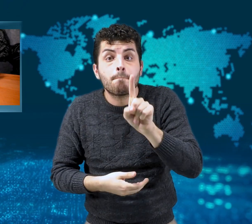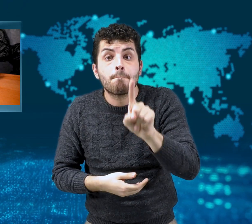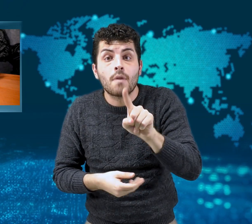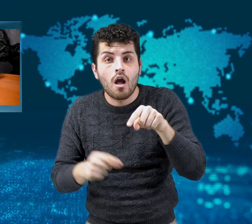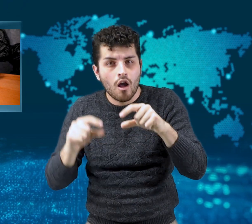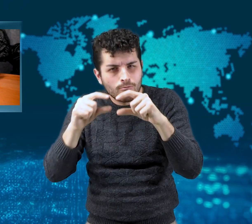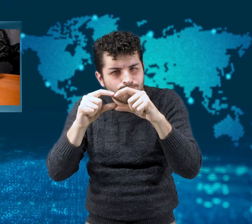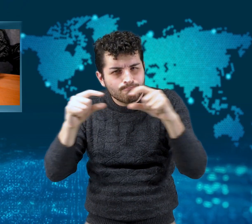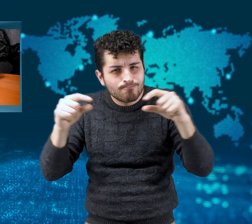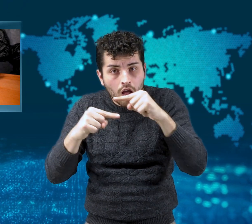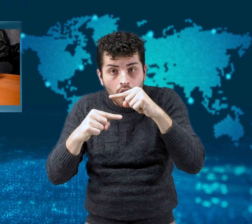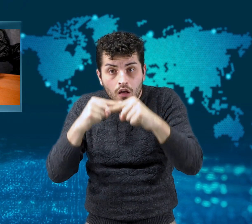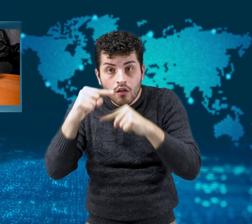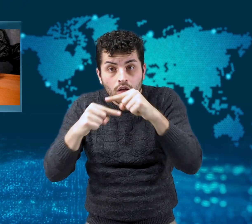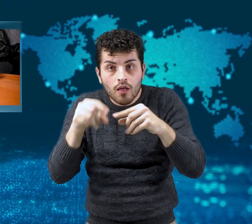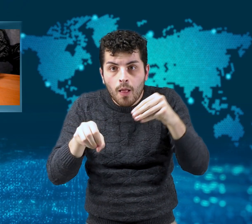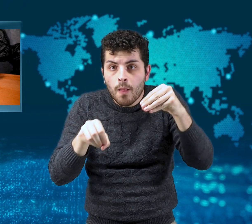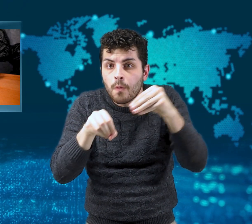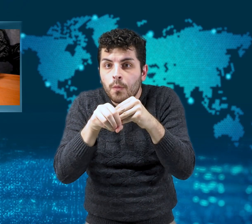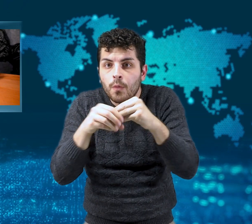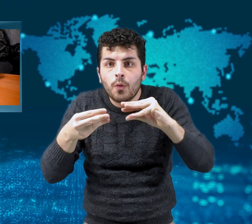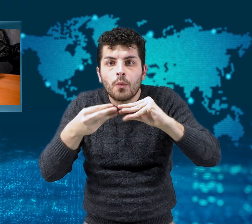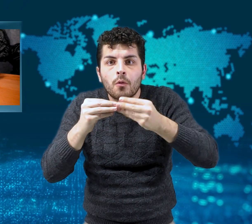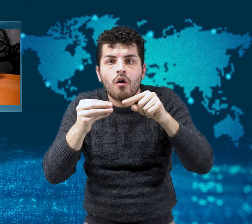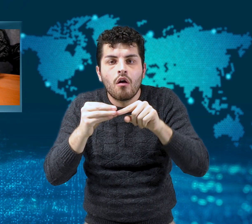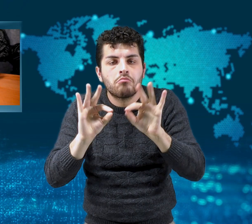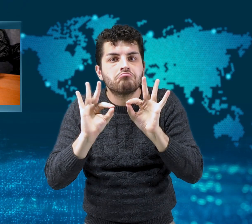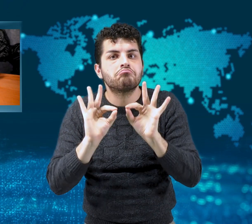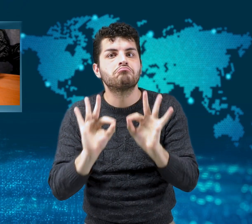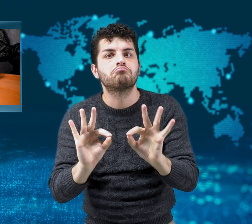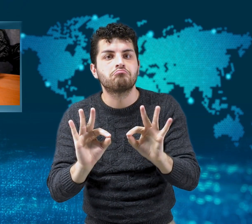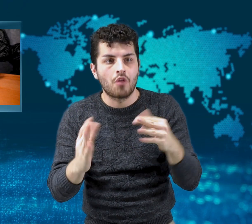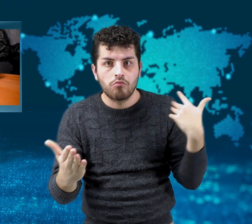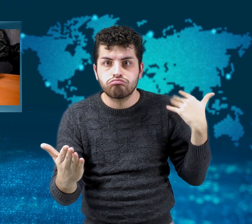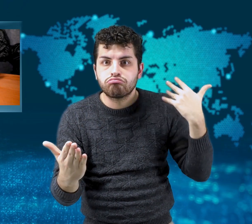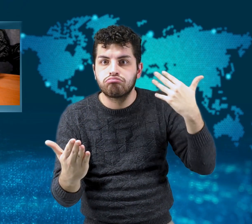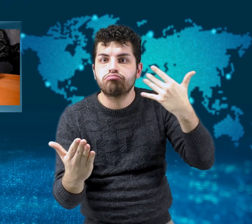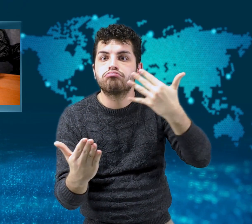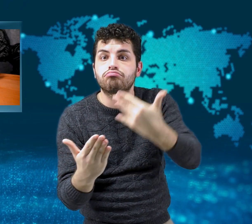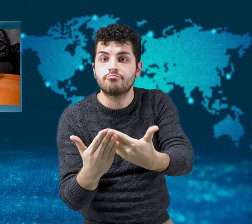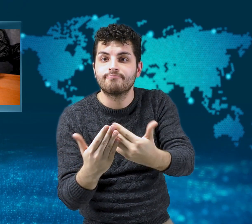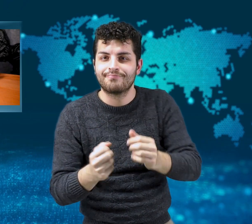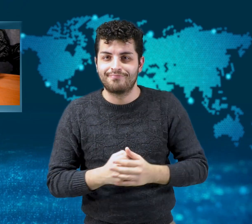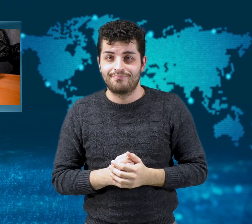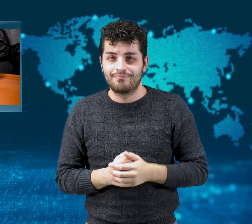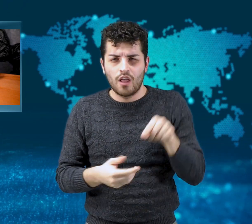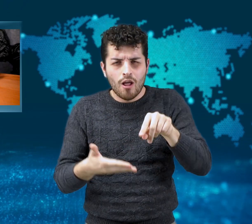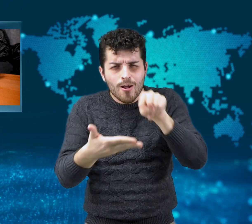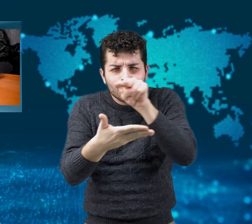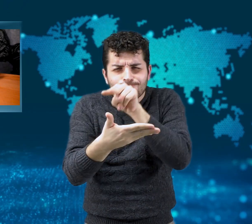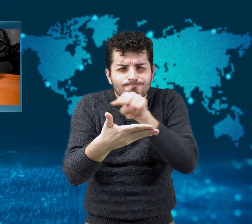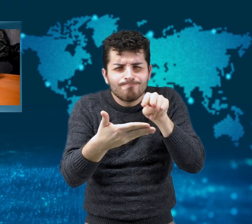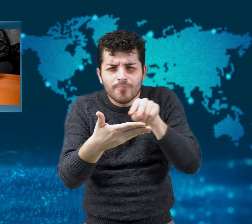There is disagreement about when it was written